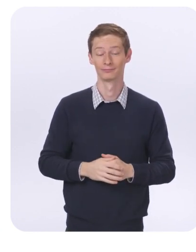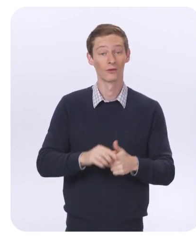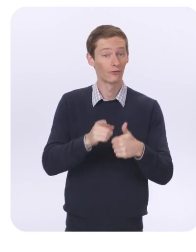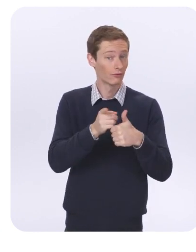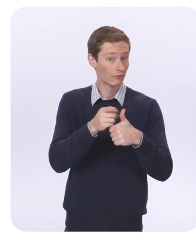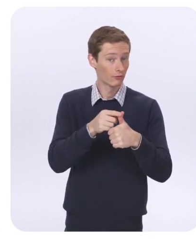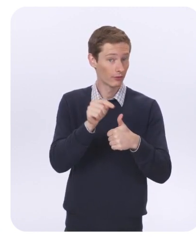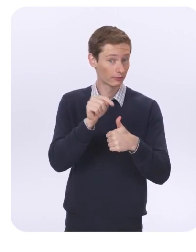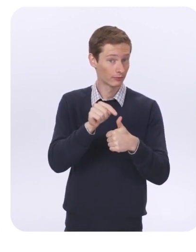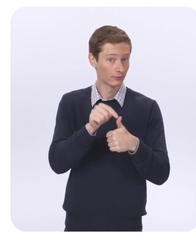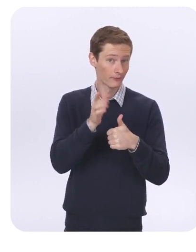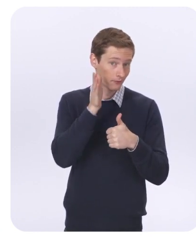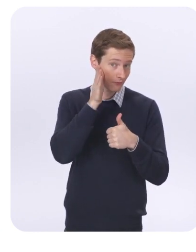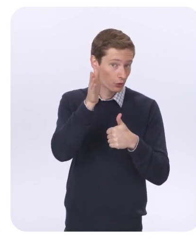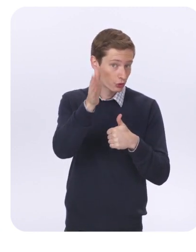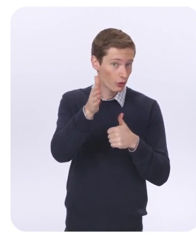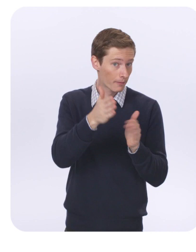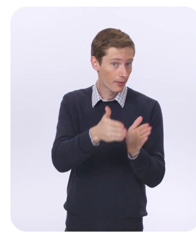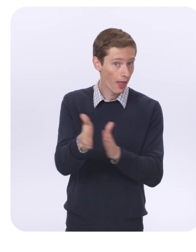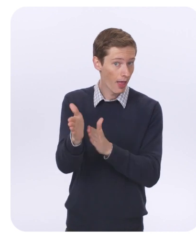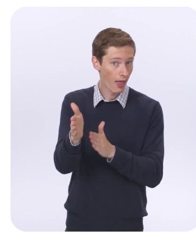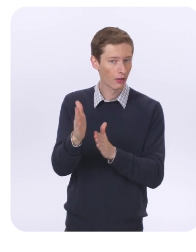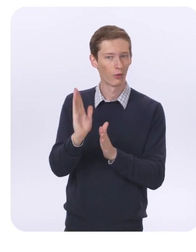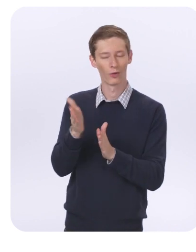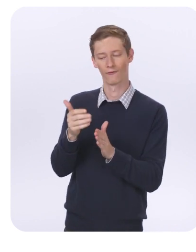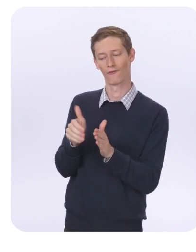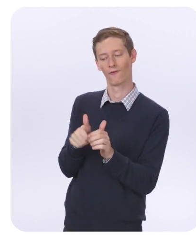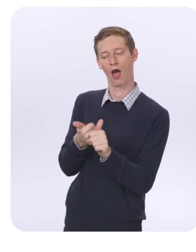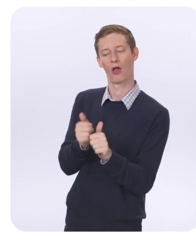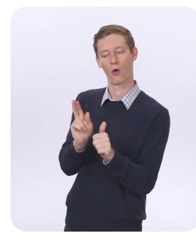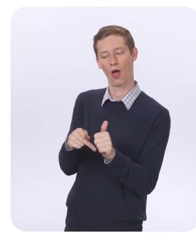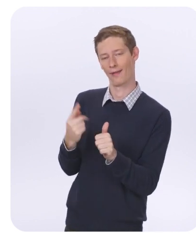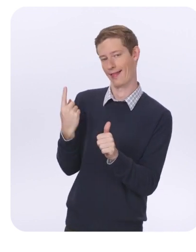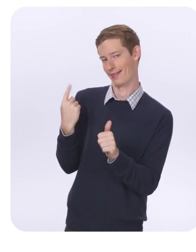before purchase or download. And honestly, this isn’t surprising.